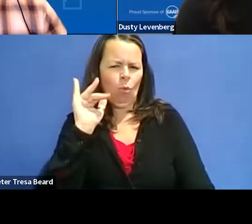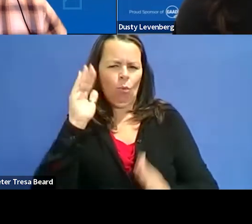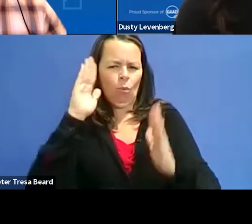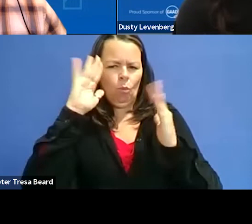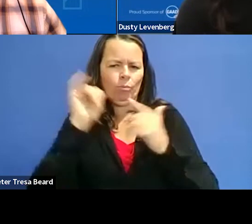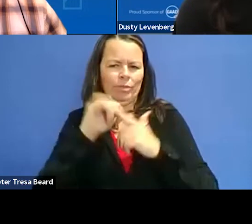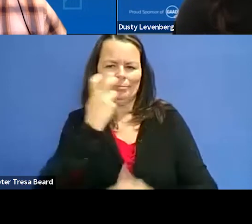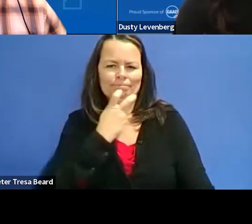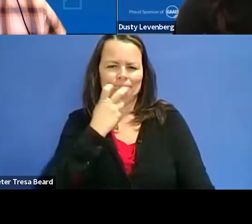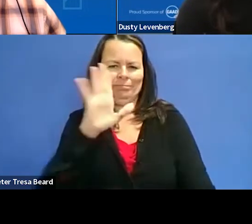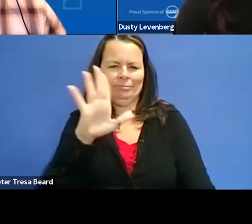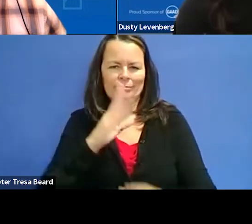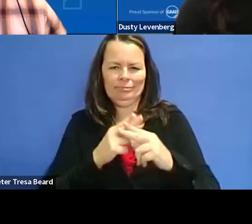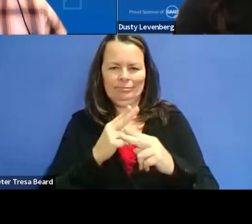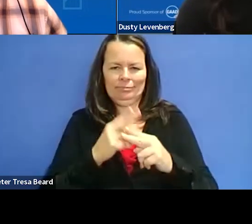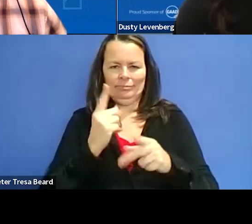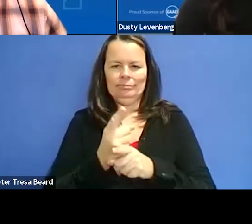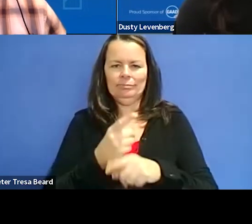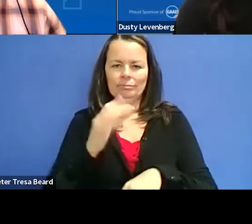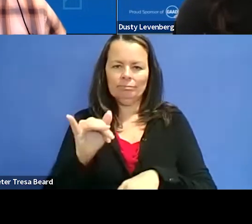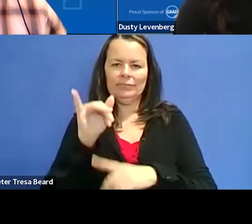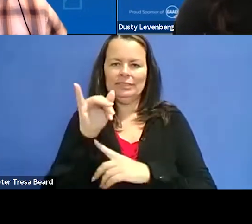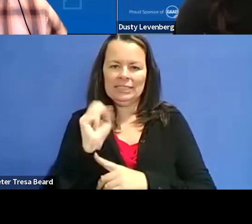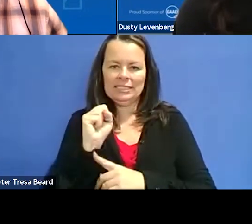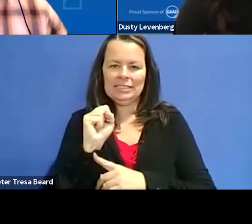Is screen reader testing the only assistive technology you address?